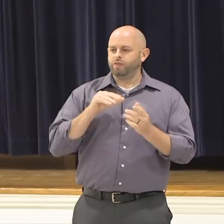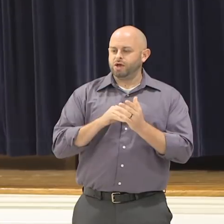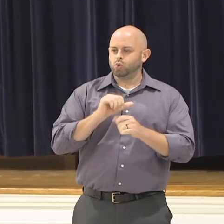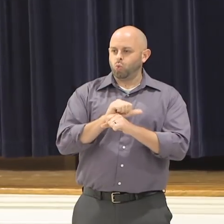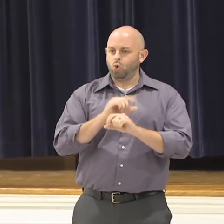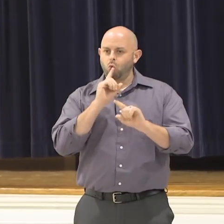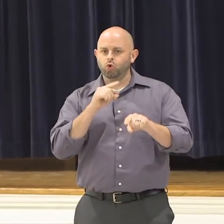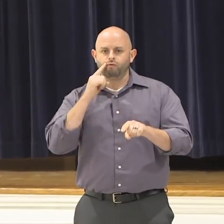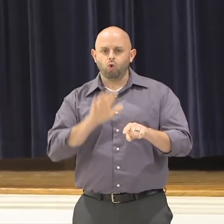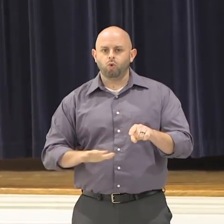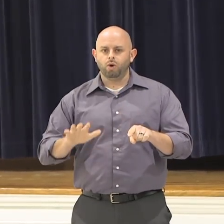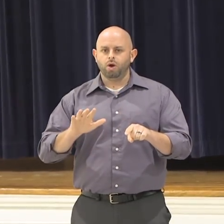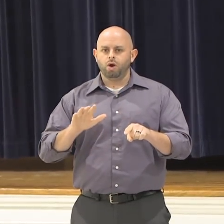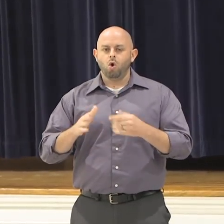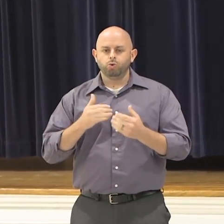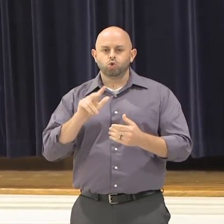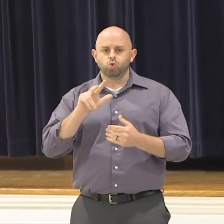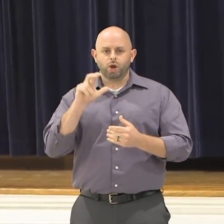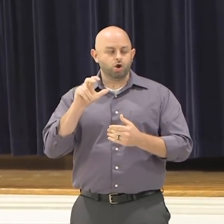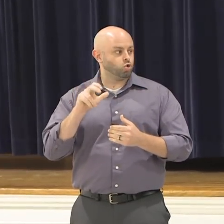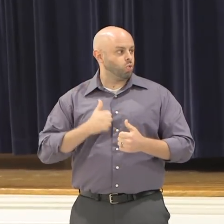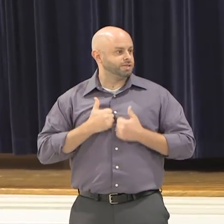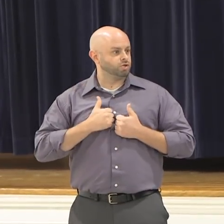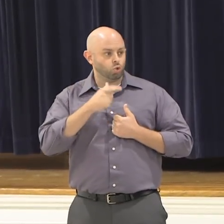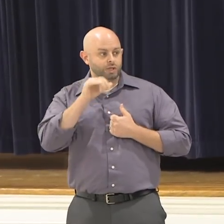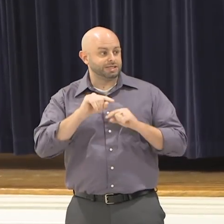nearly 300 residents who is that team